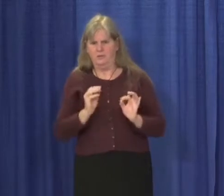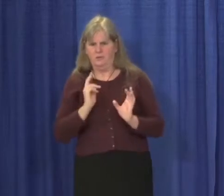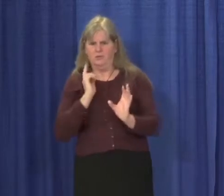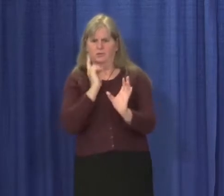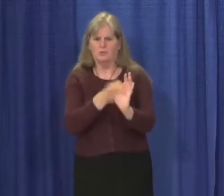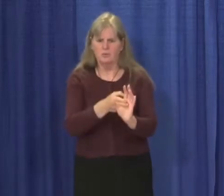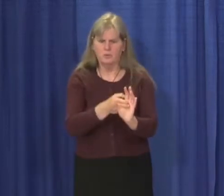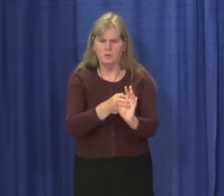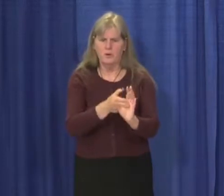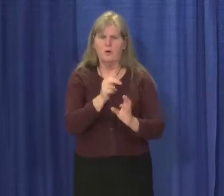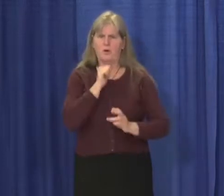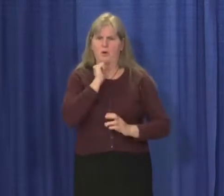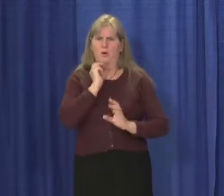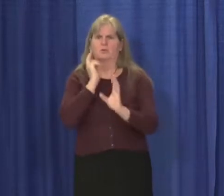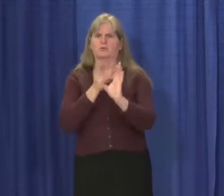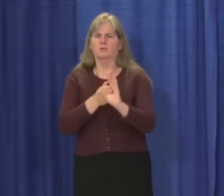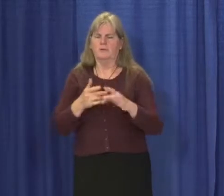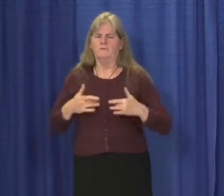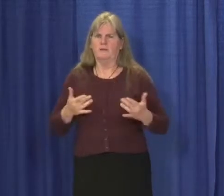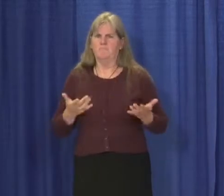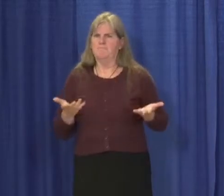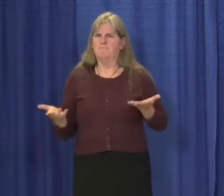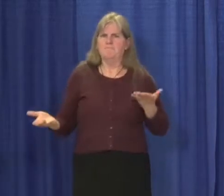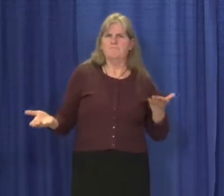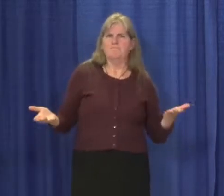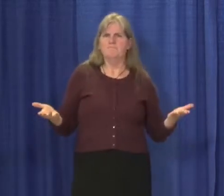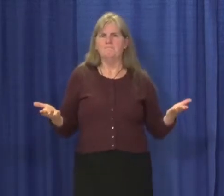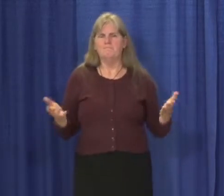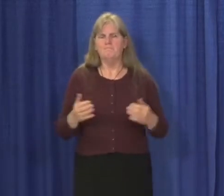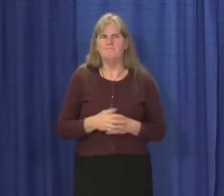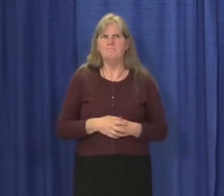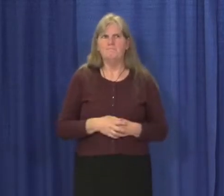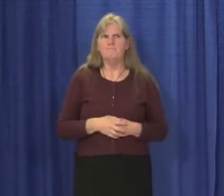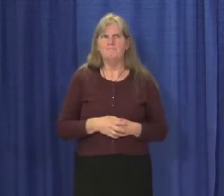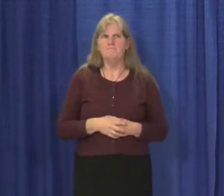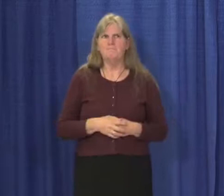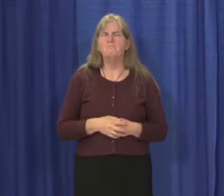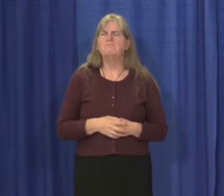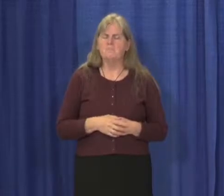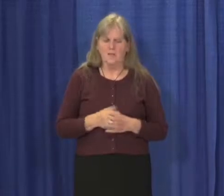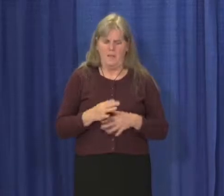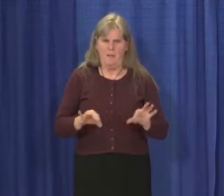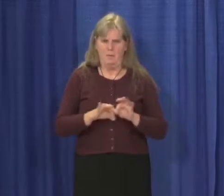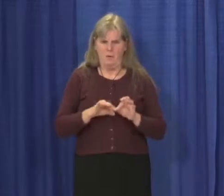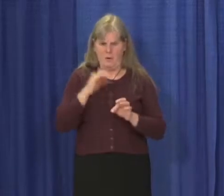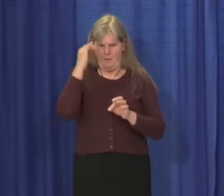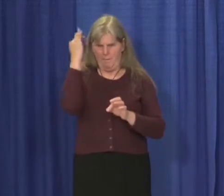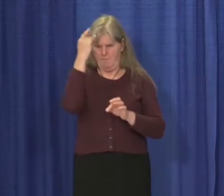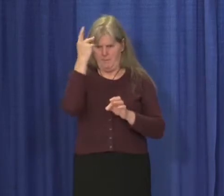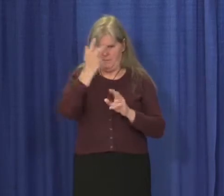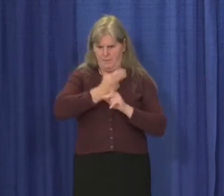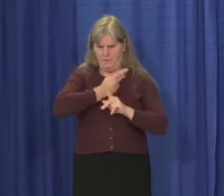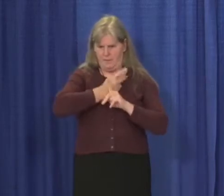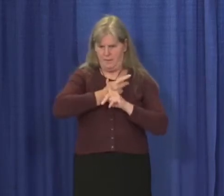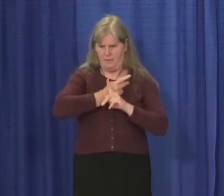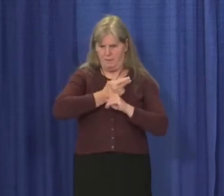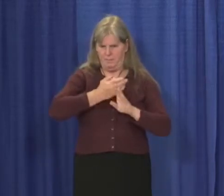an event or venue. It will be how full to thank through these things before deciding whether to attend a